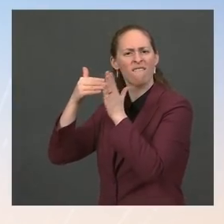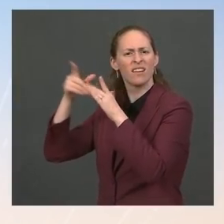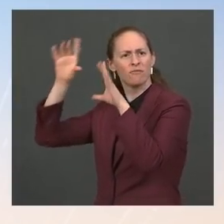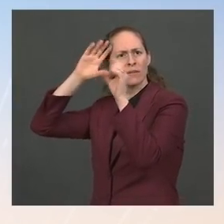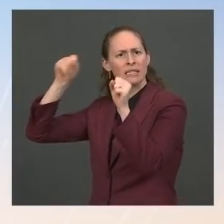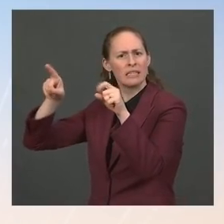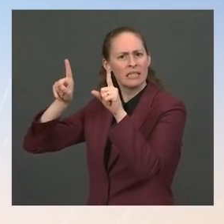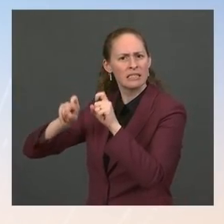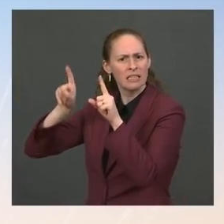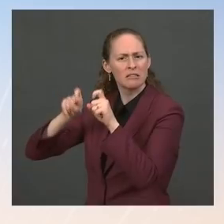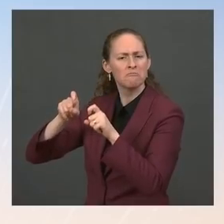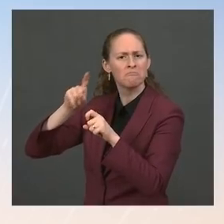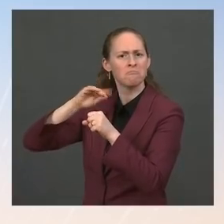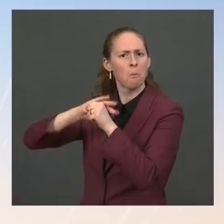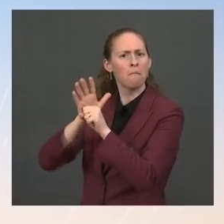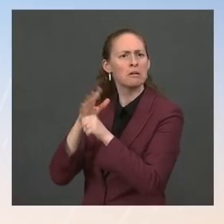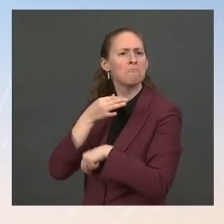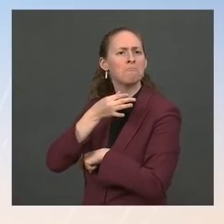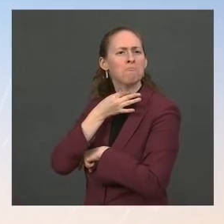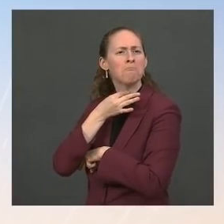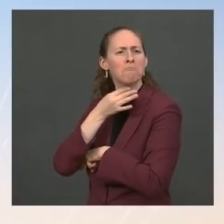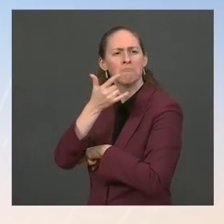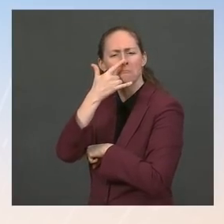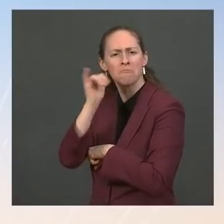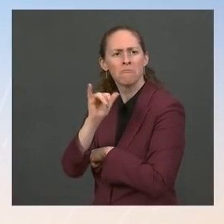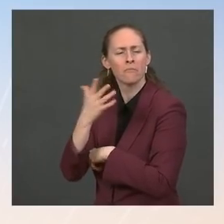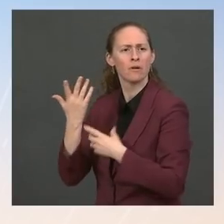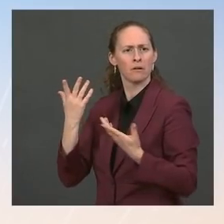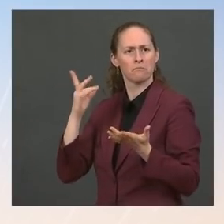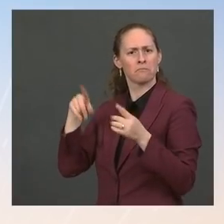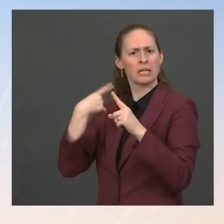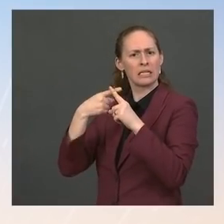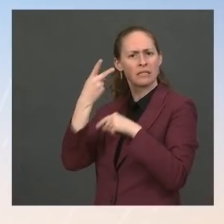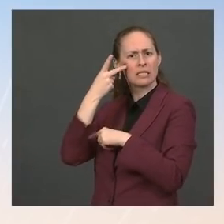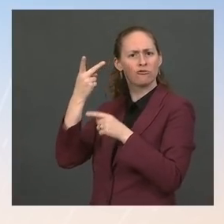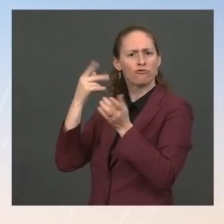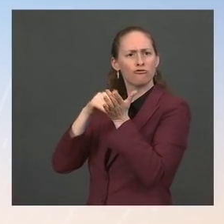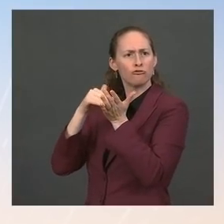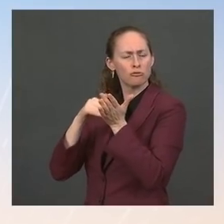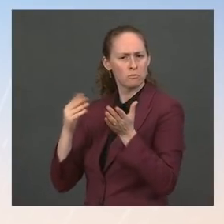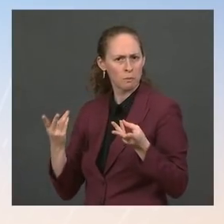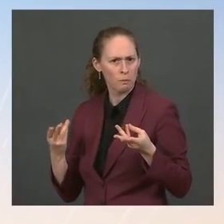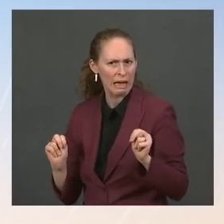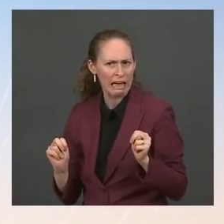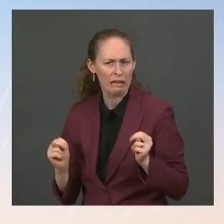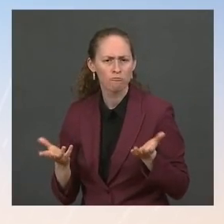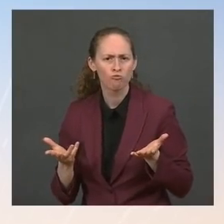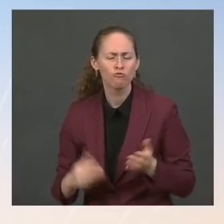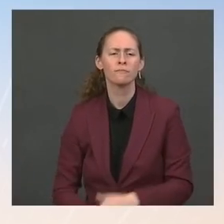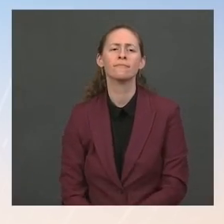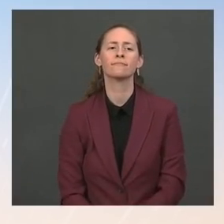Ms. Psaki: He will be doing his physical soon. As I've noted before, as soon as he does that, we will provide that information transparently to all of you.